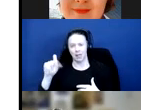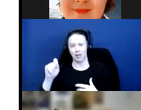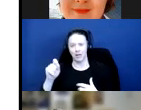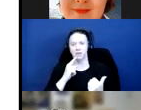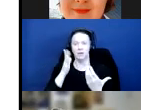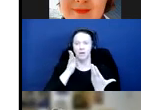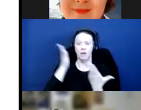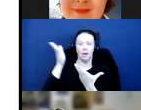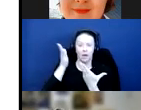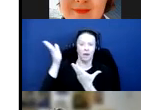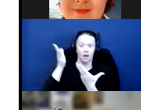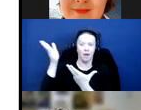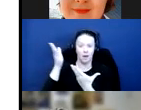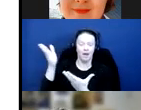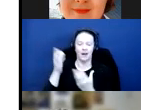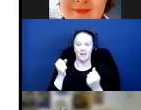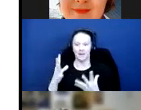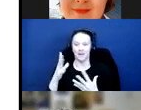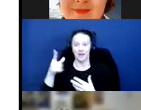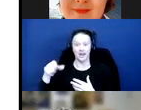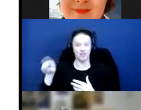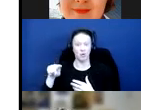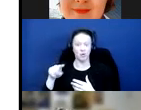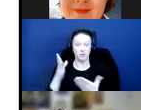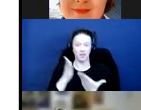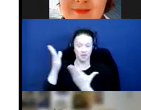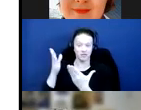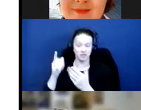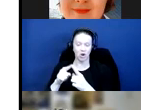Many of them are introduced as a courtesy to the community member